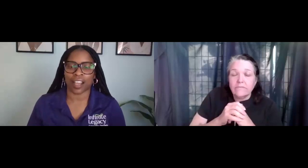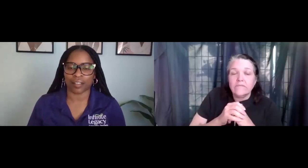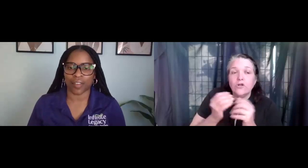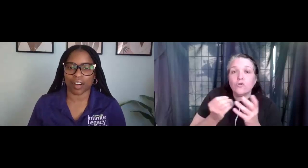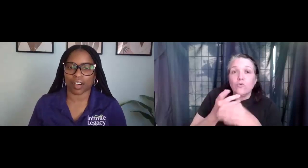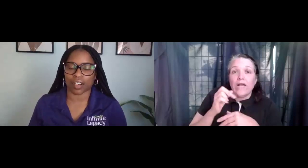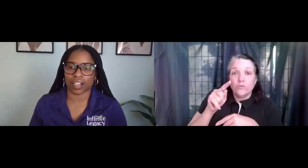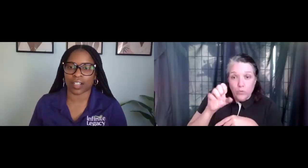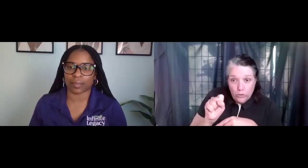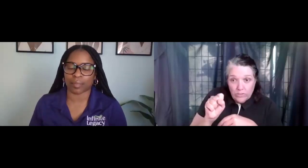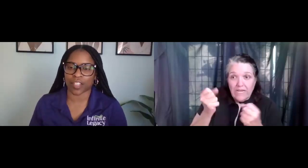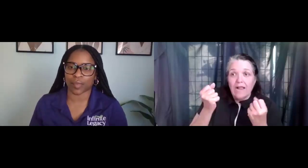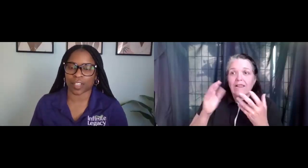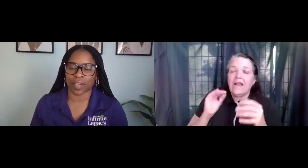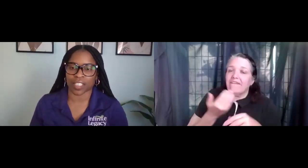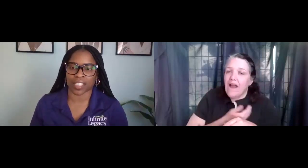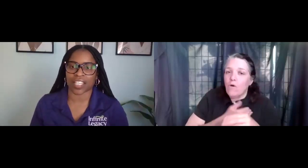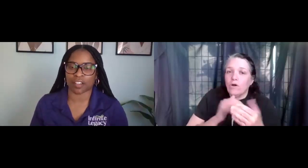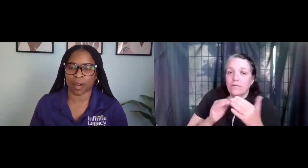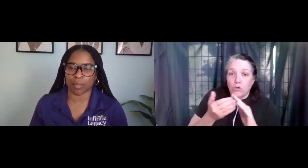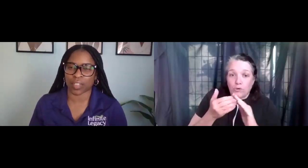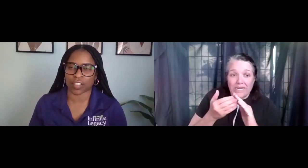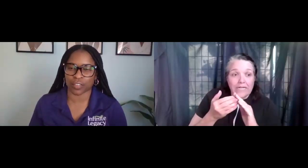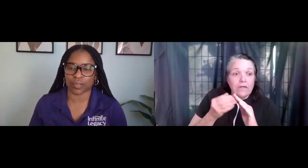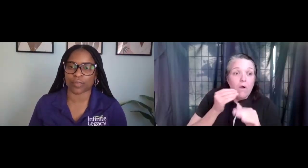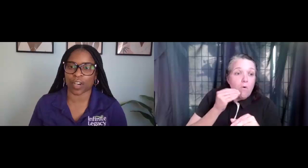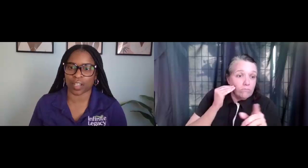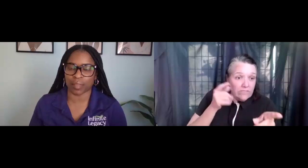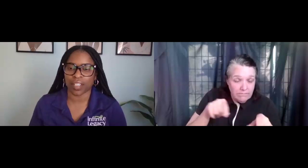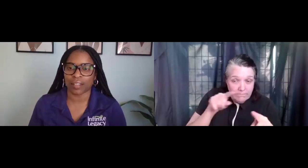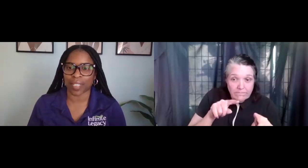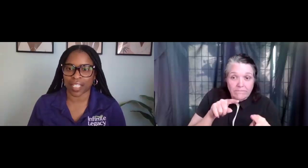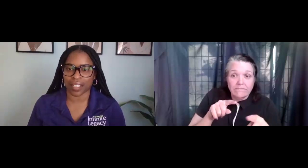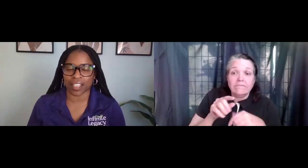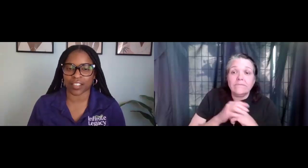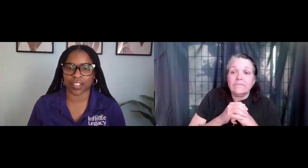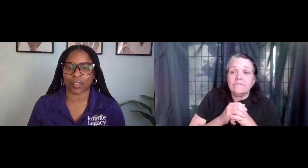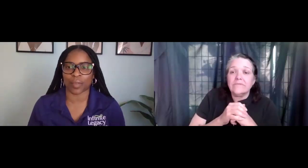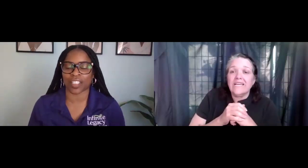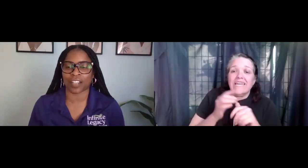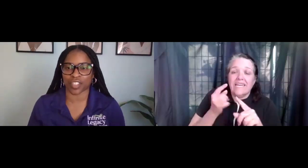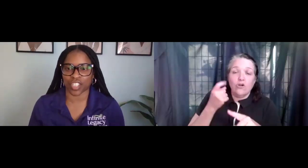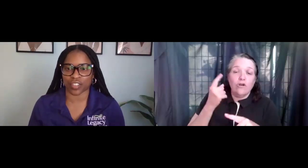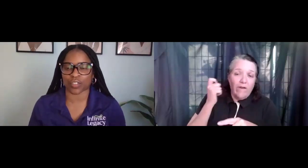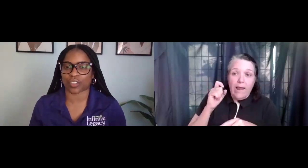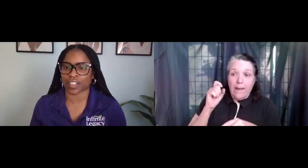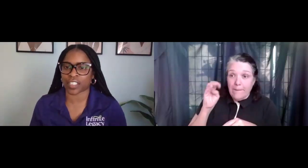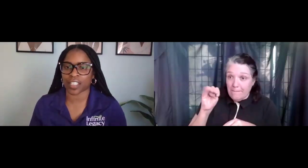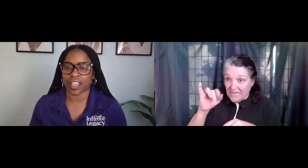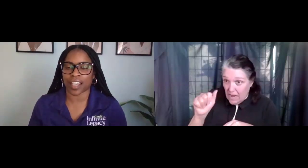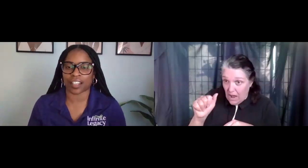A lot of our community residents hear about we do from media. And so, we love to share stories,